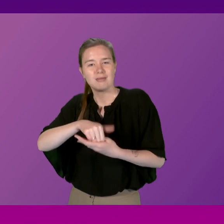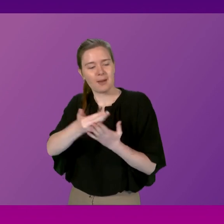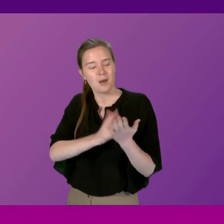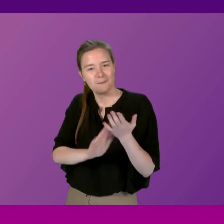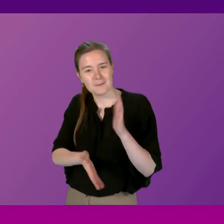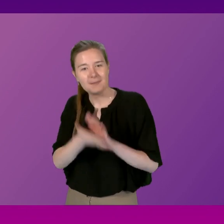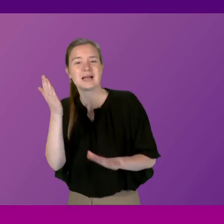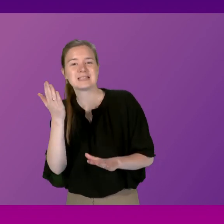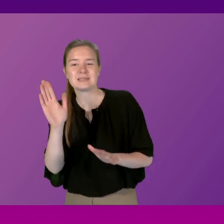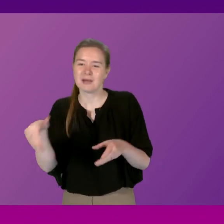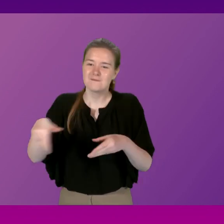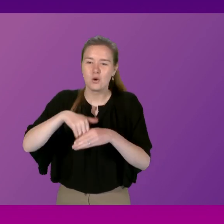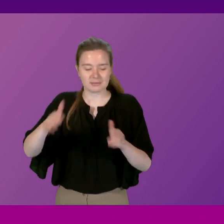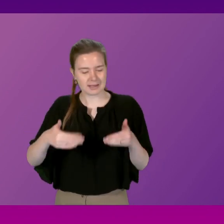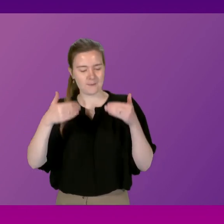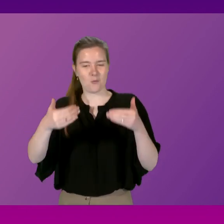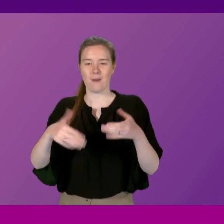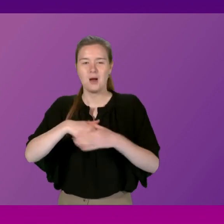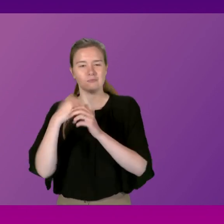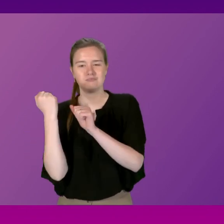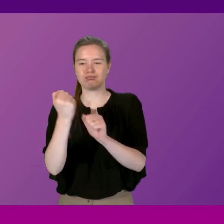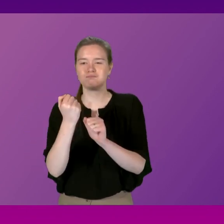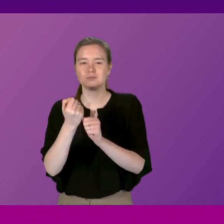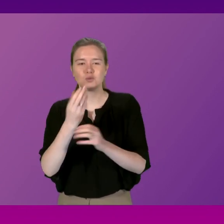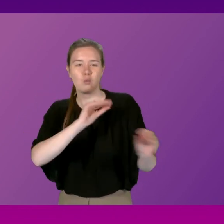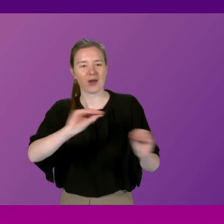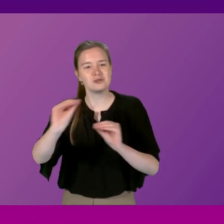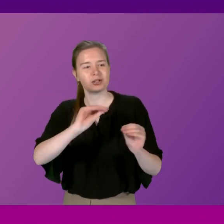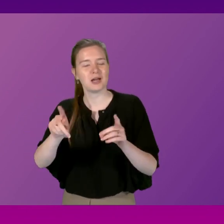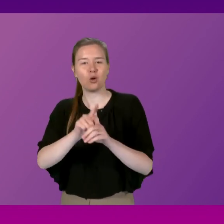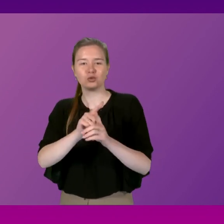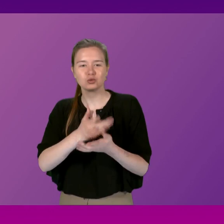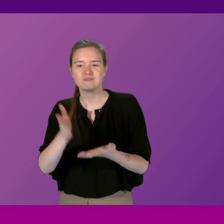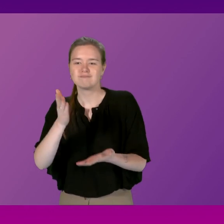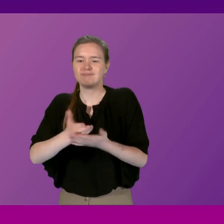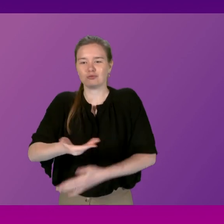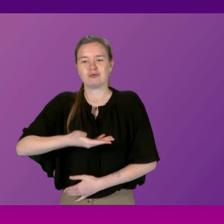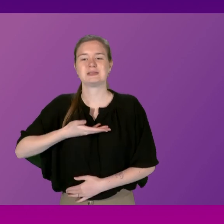part of that movement and part of the campaign to educate people about, and to ensure, rights.